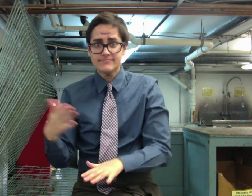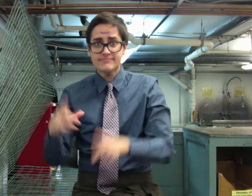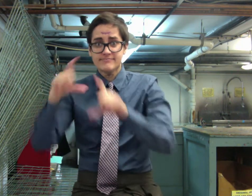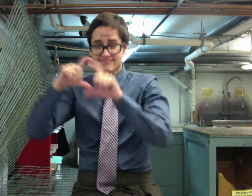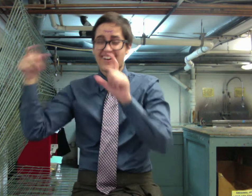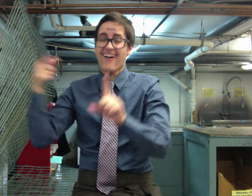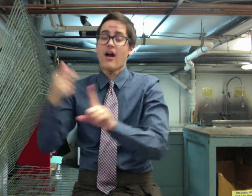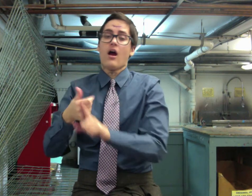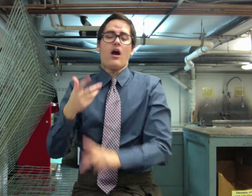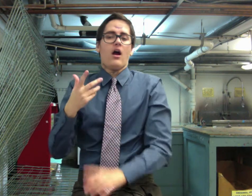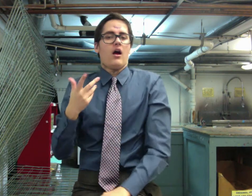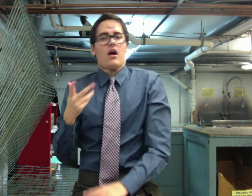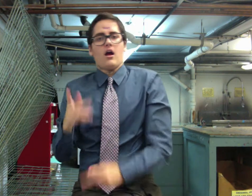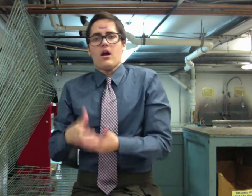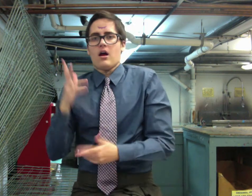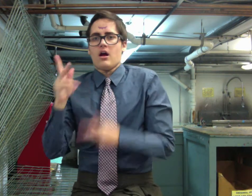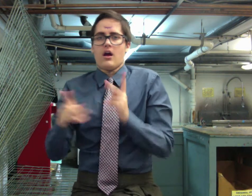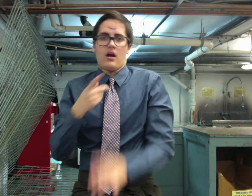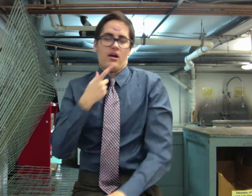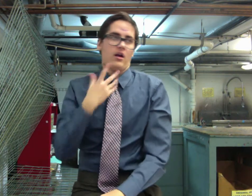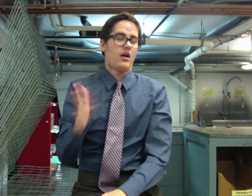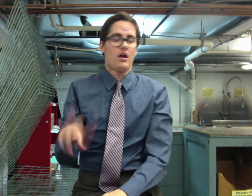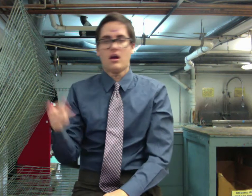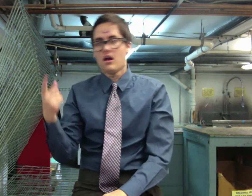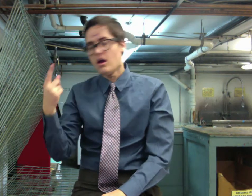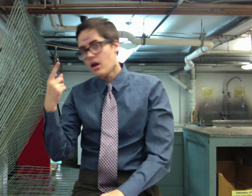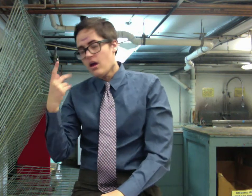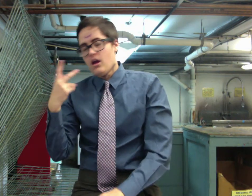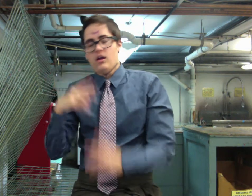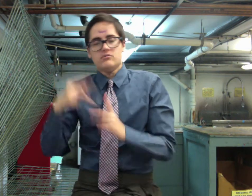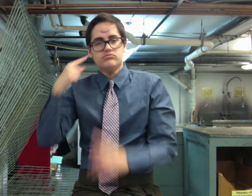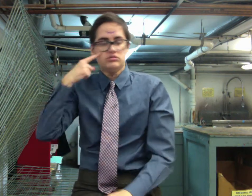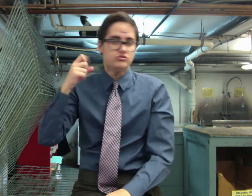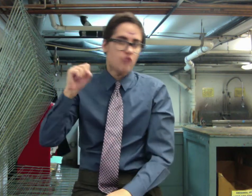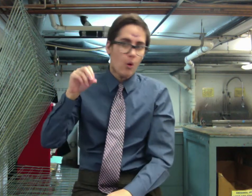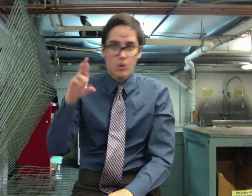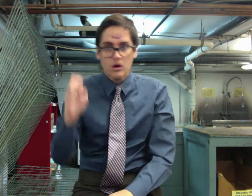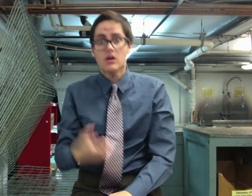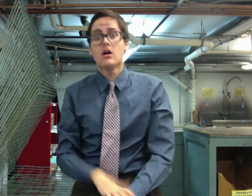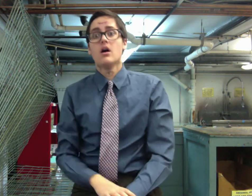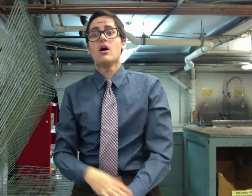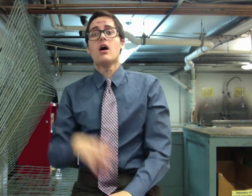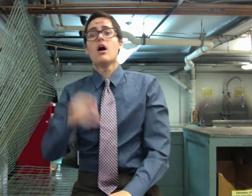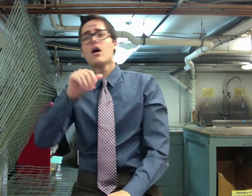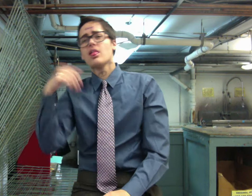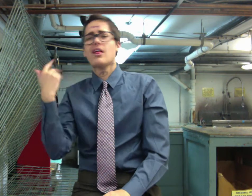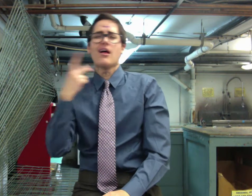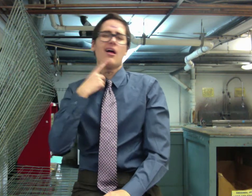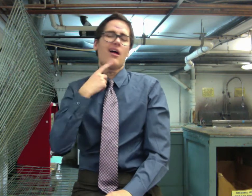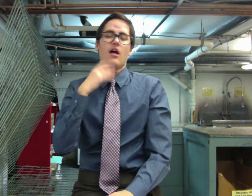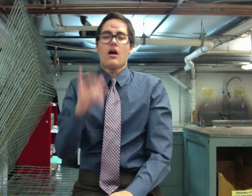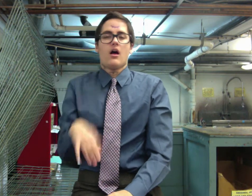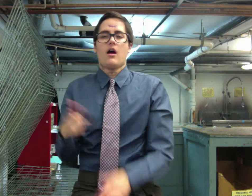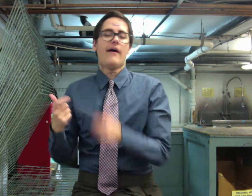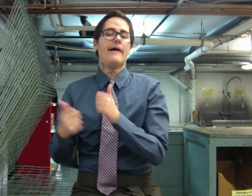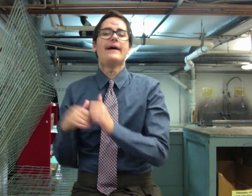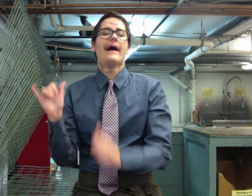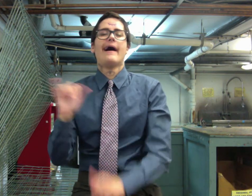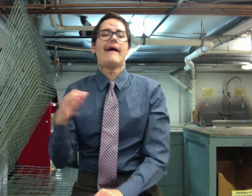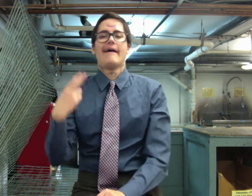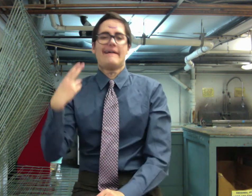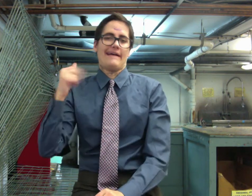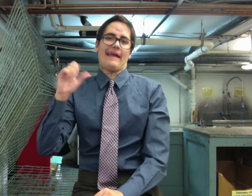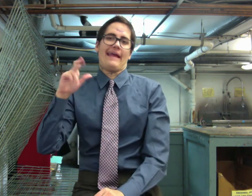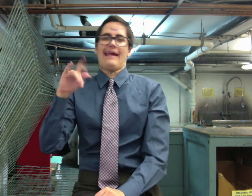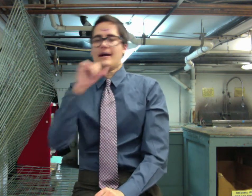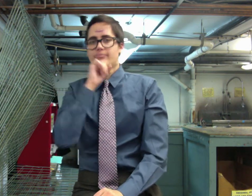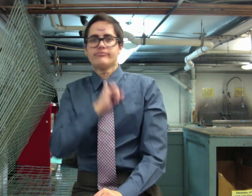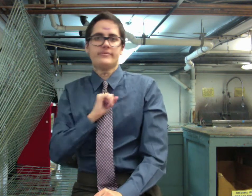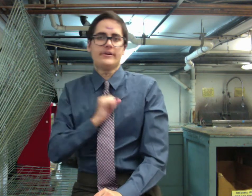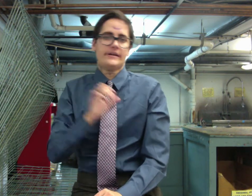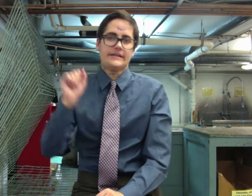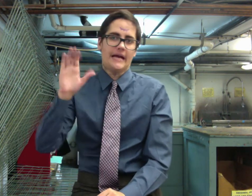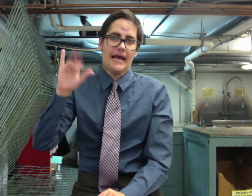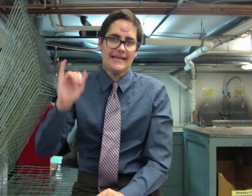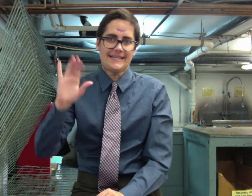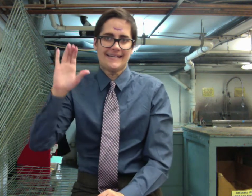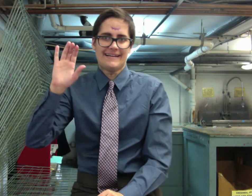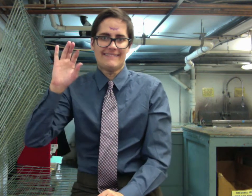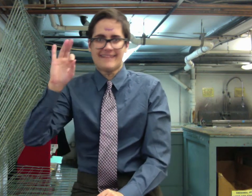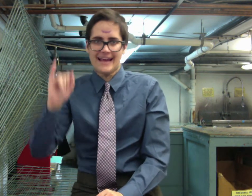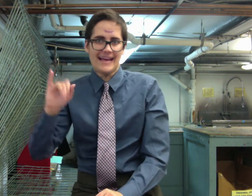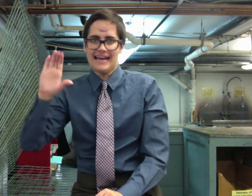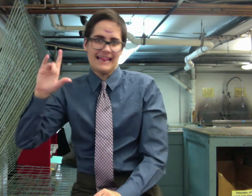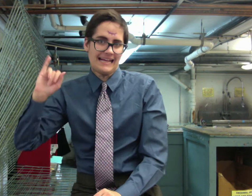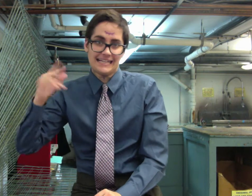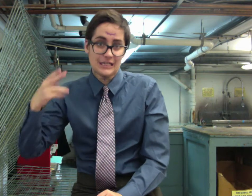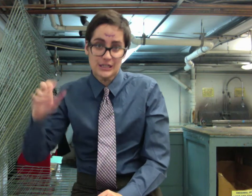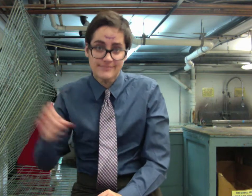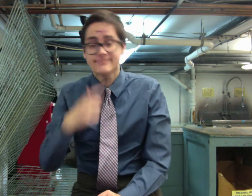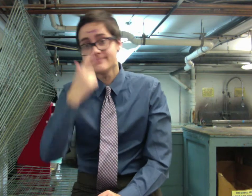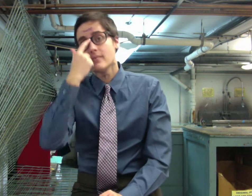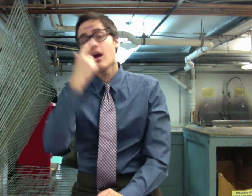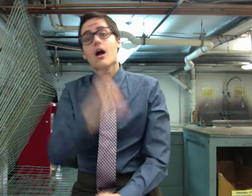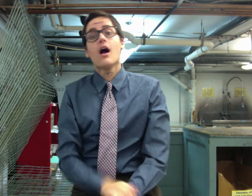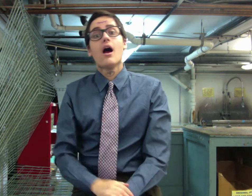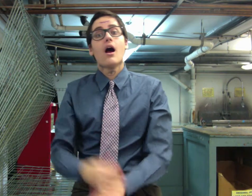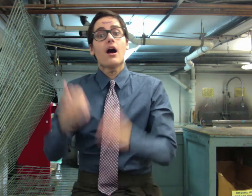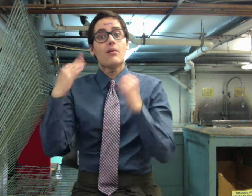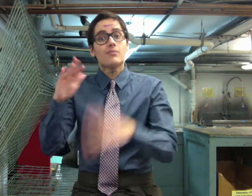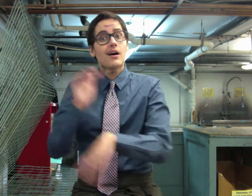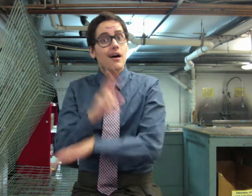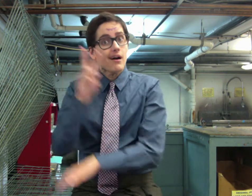were, at worst, an offensive eyesore and, at best, a "hacky sci-fi cliche". Many Night